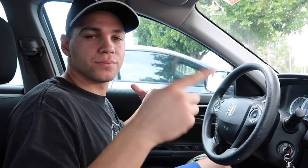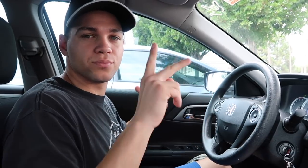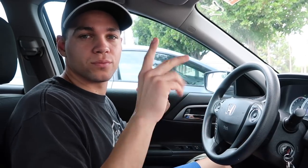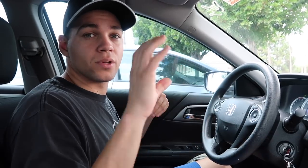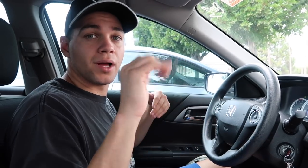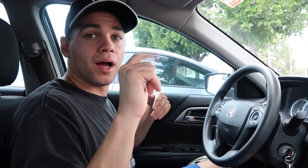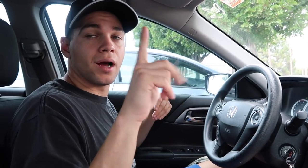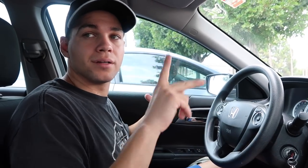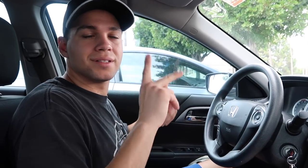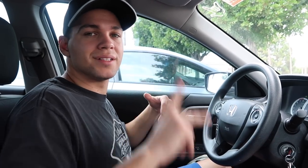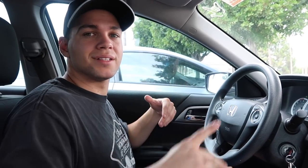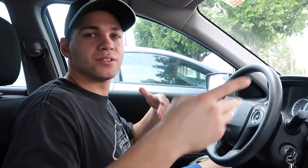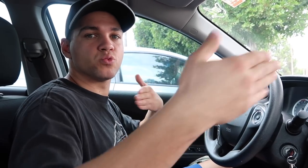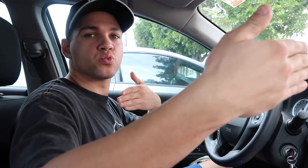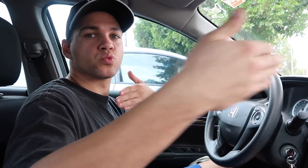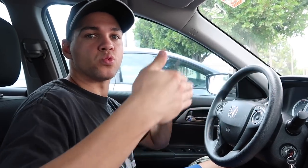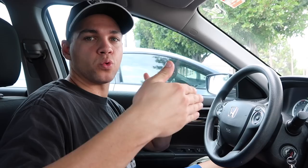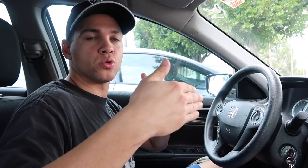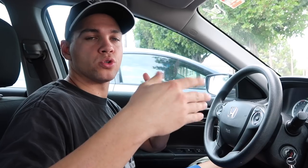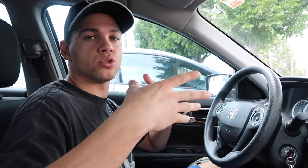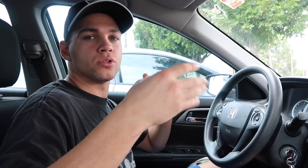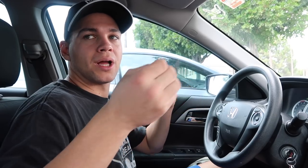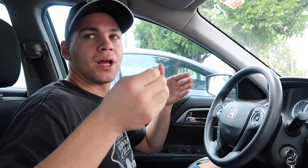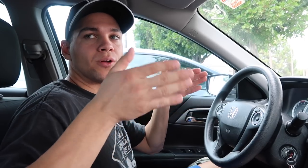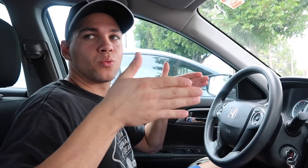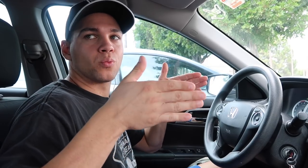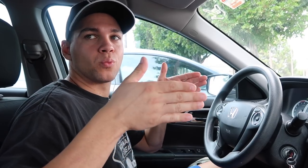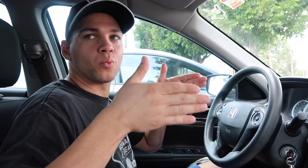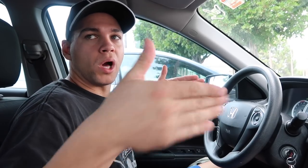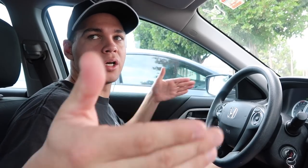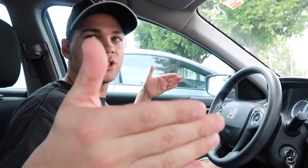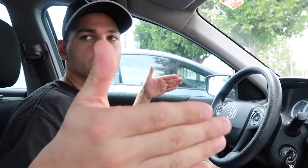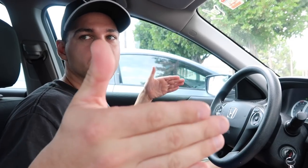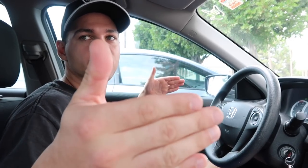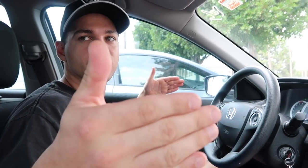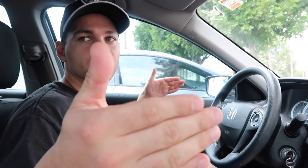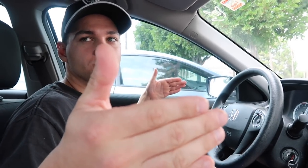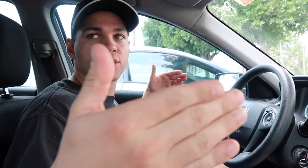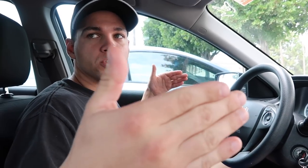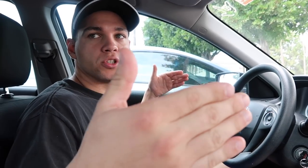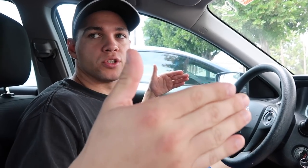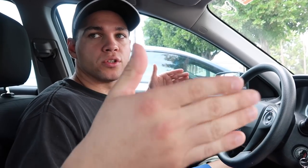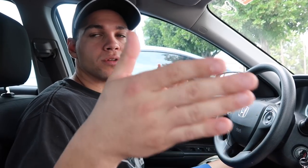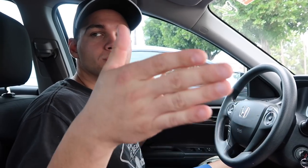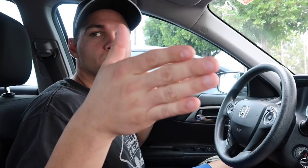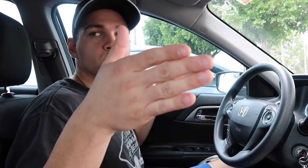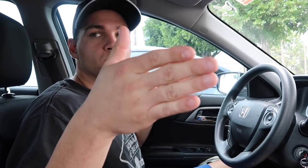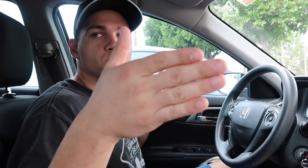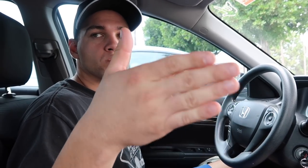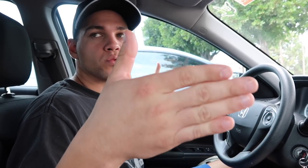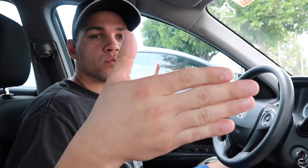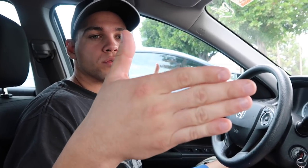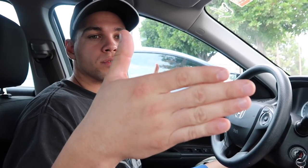Cal king is shorter and wider E: No it's the opposite